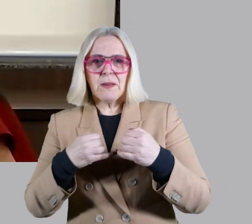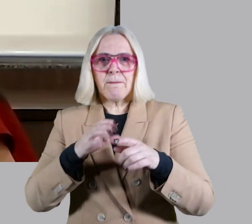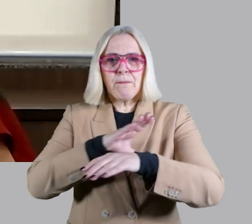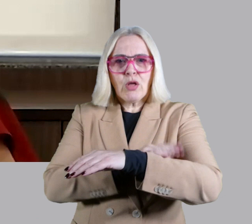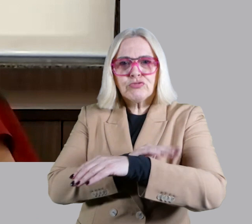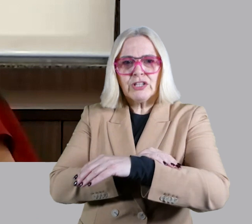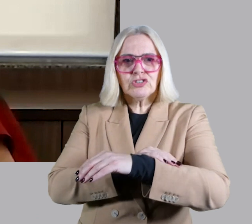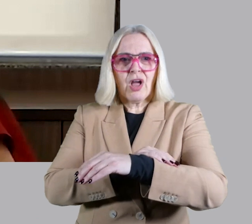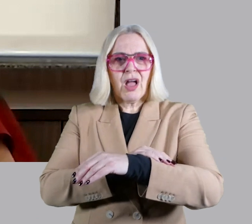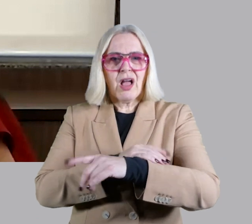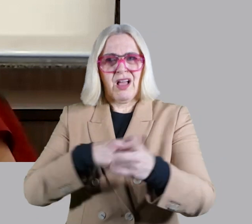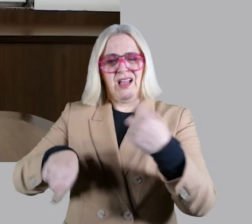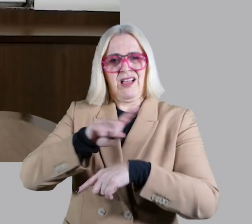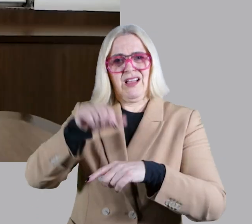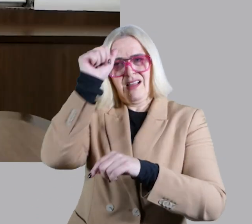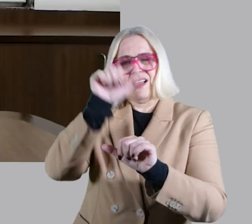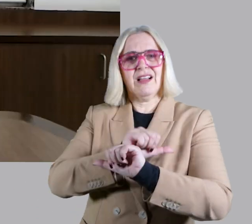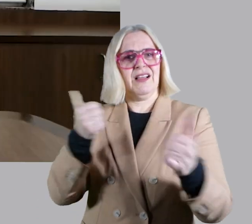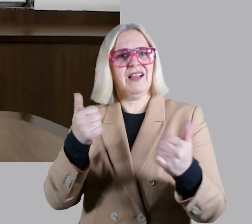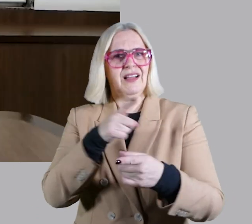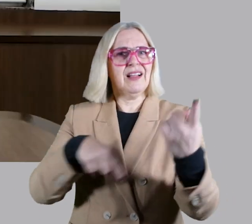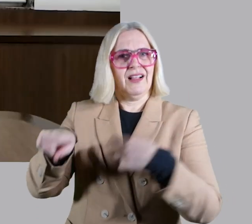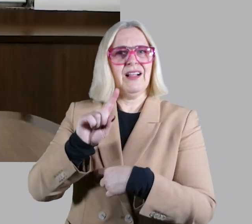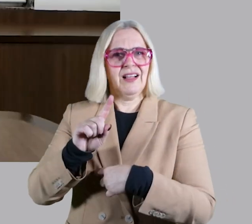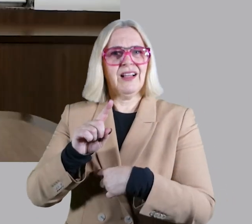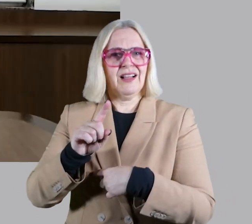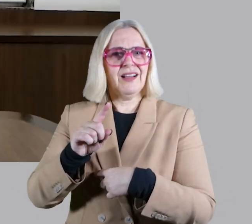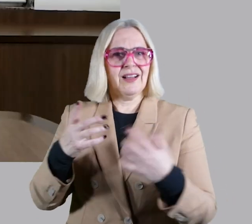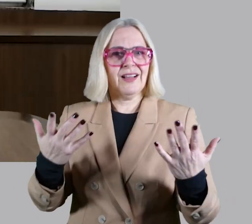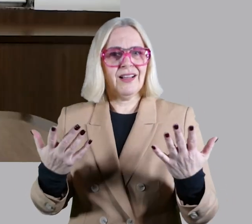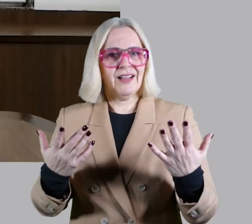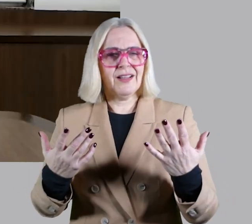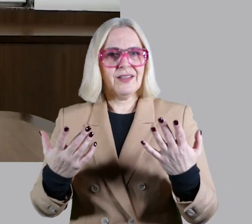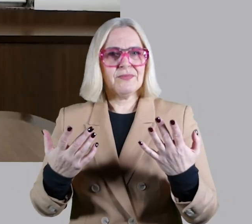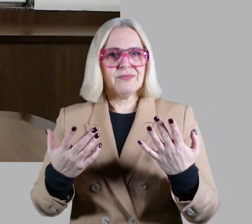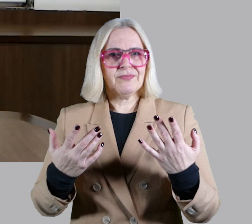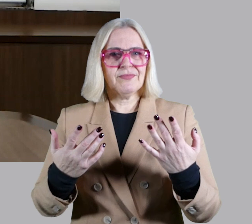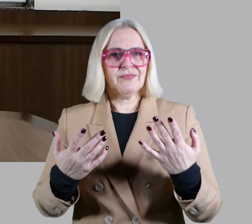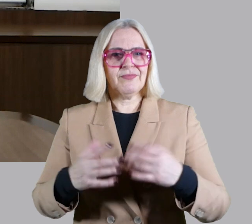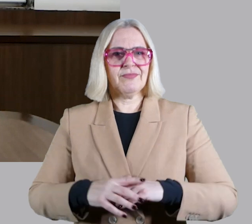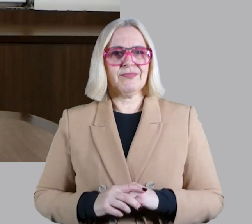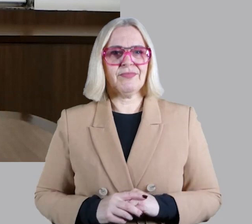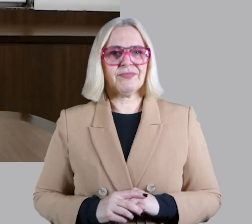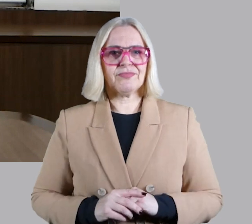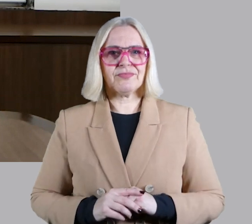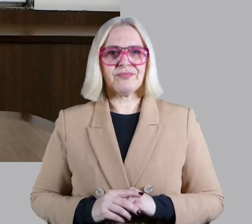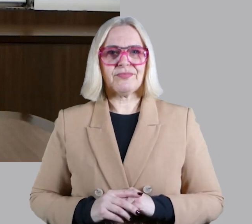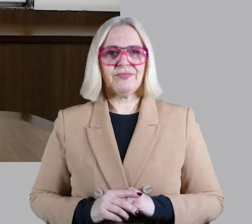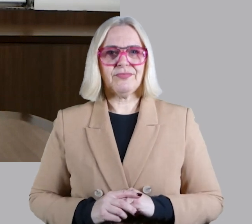after a badness, and giving them examples, like this is a disease like blood pressure which they very well know.